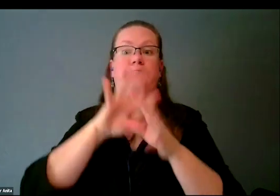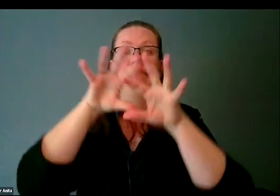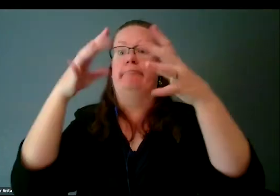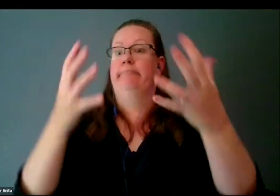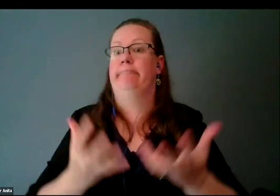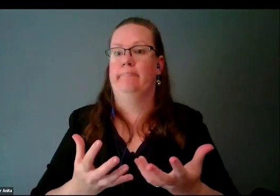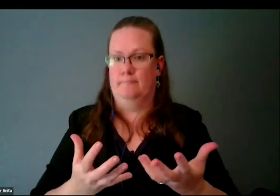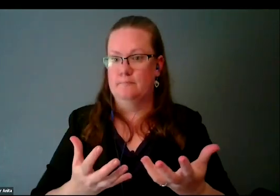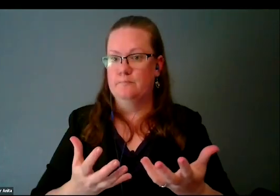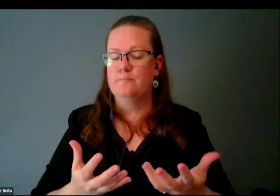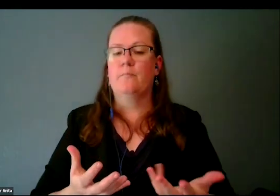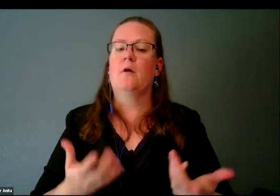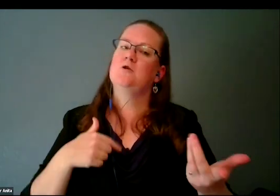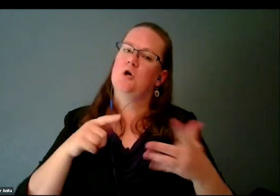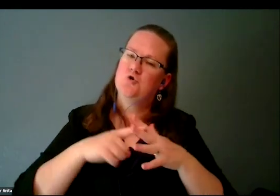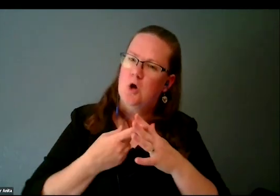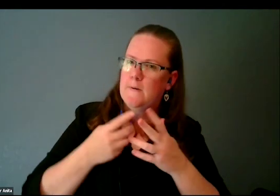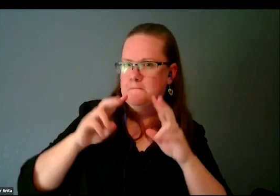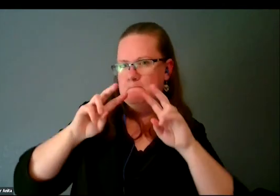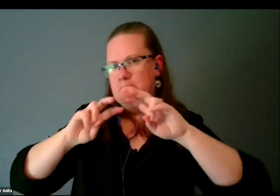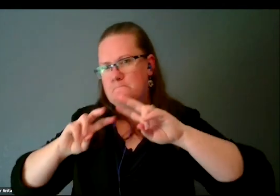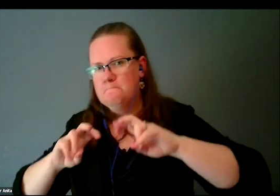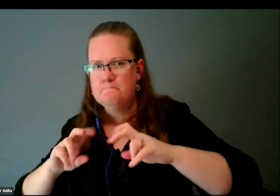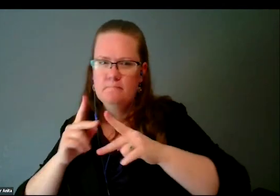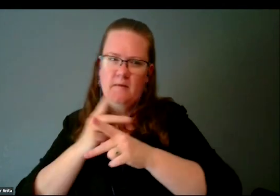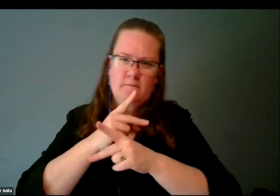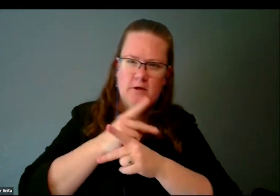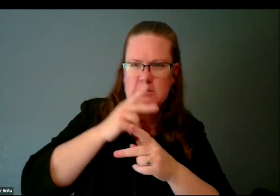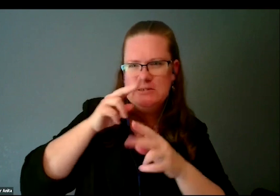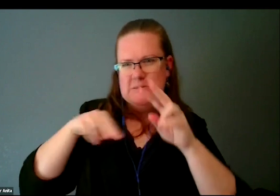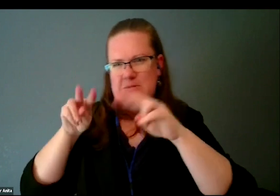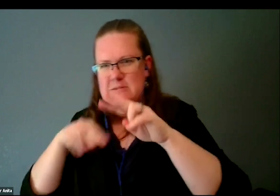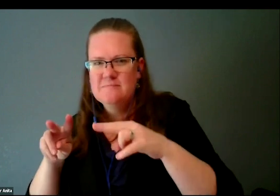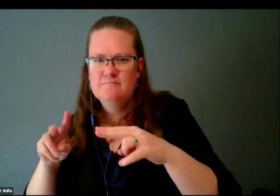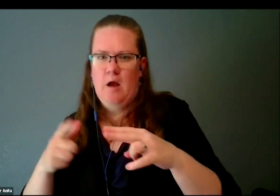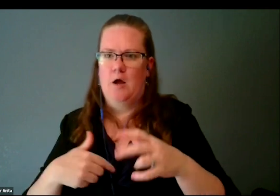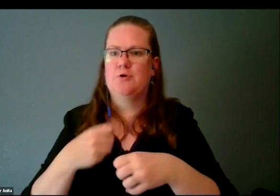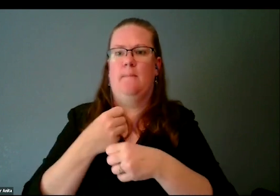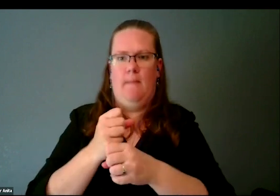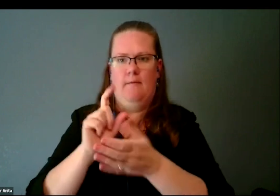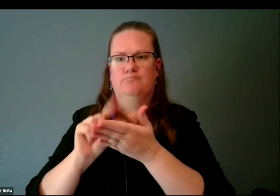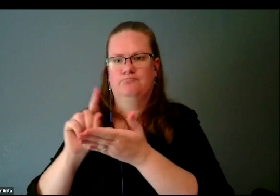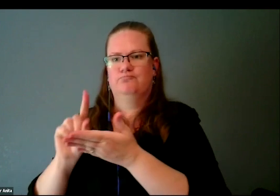I started exploring that concept on my own and I started making lots of stuff. I should describe some of the images